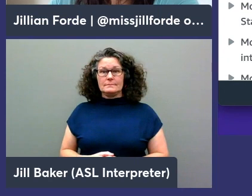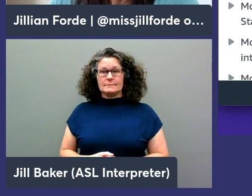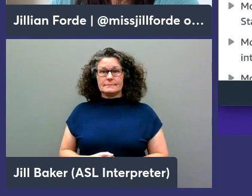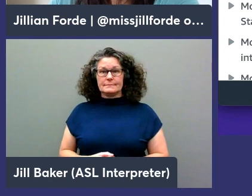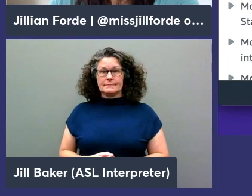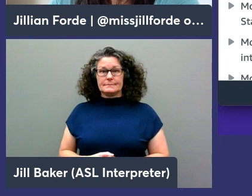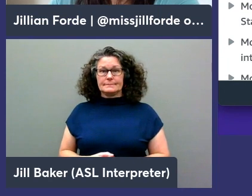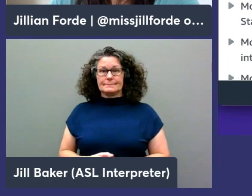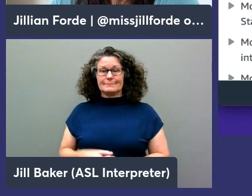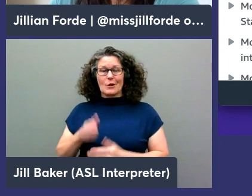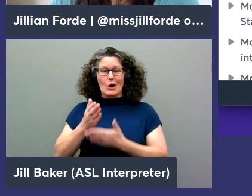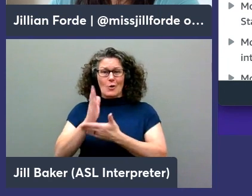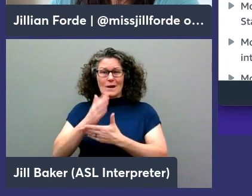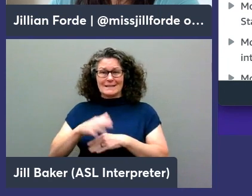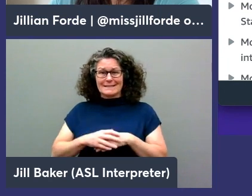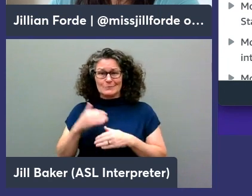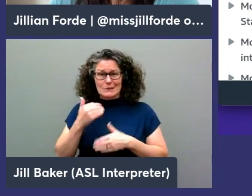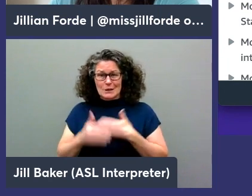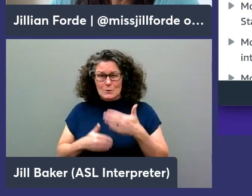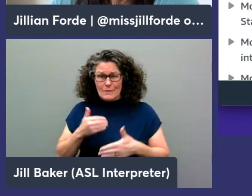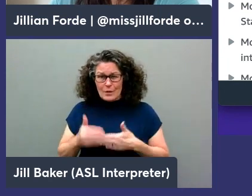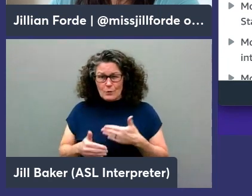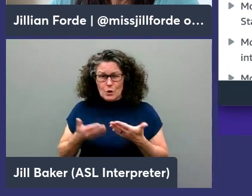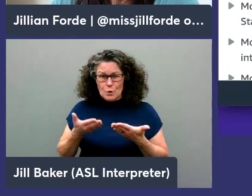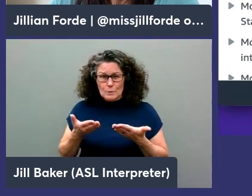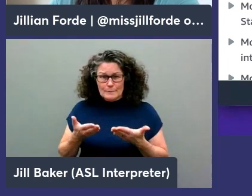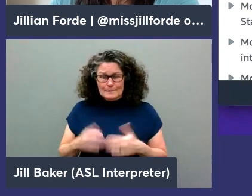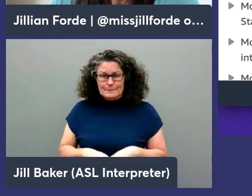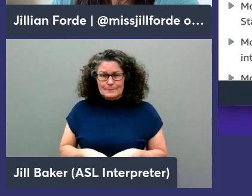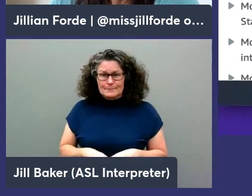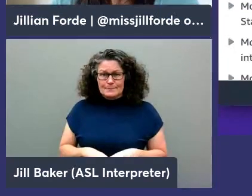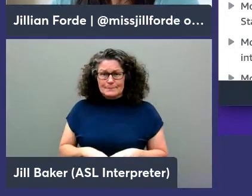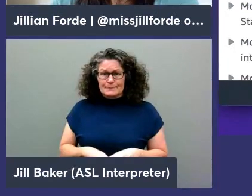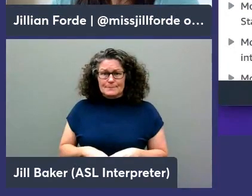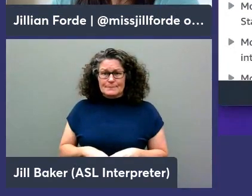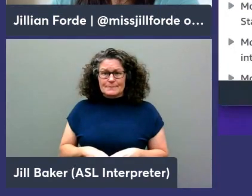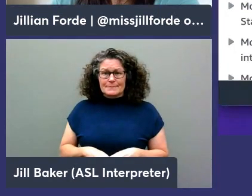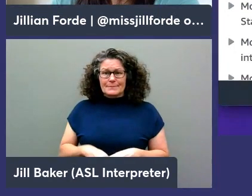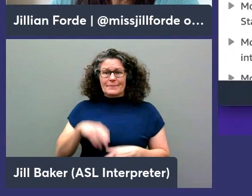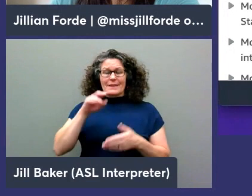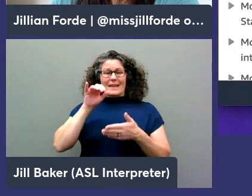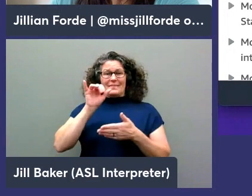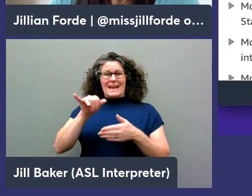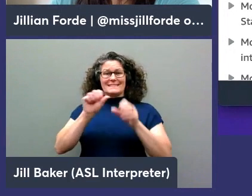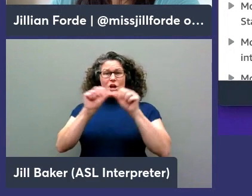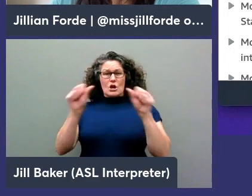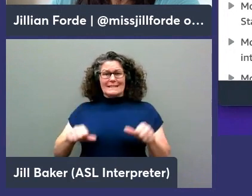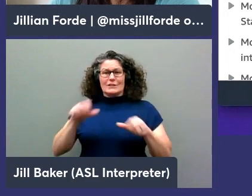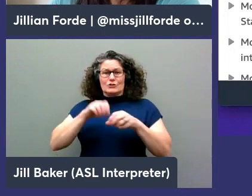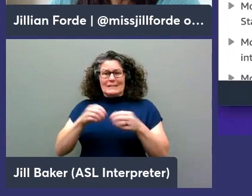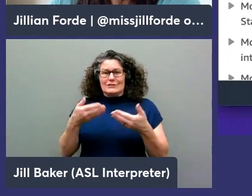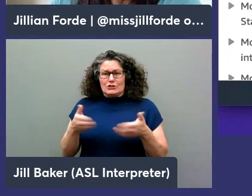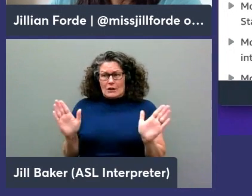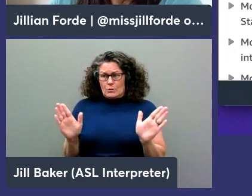All right. Move through here. So this is the architecture in general, right?